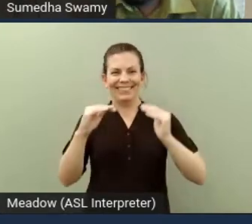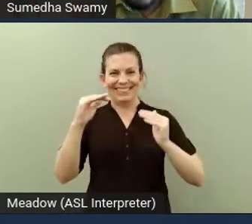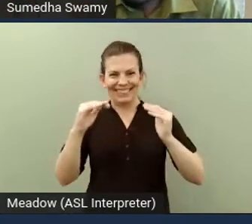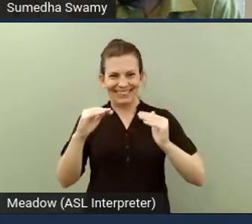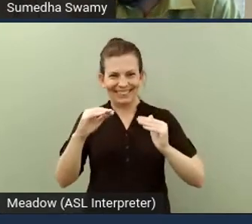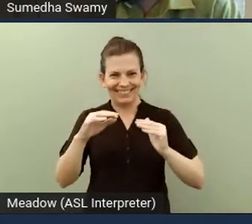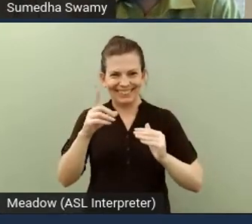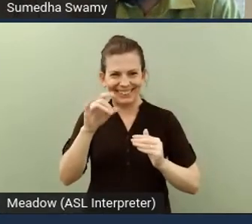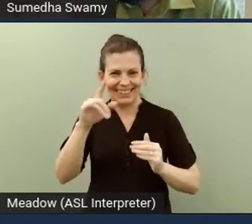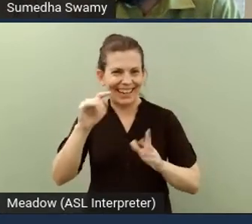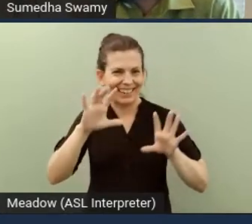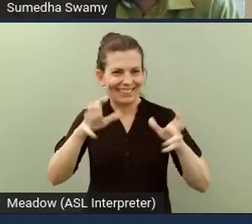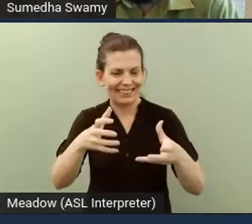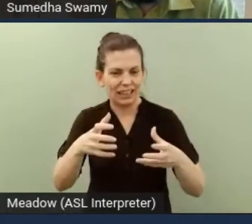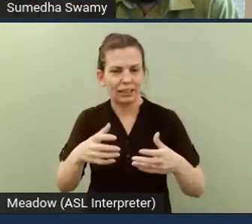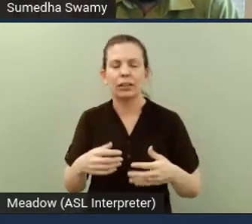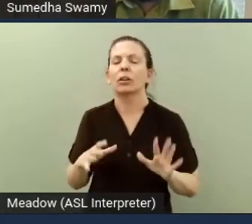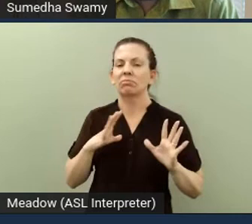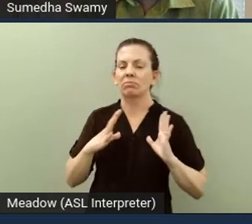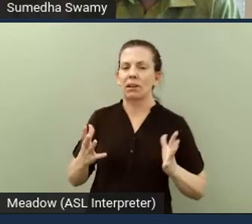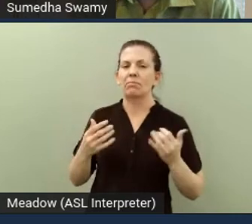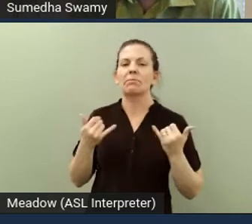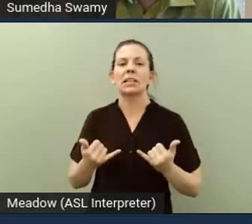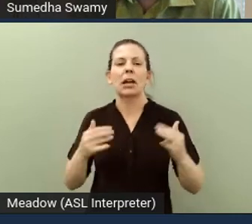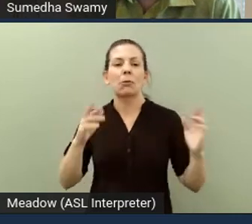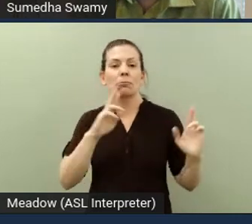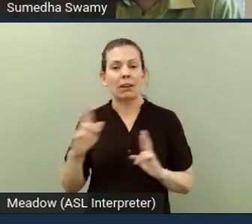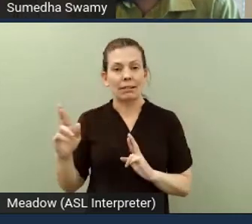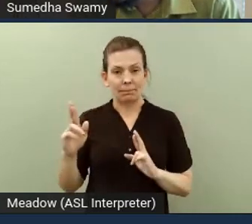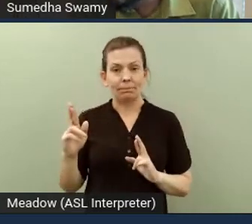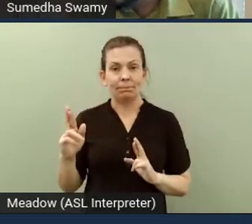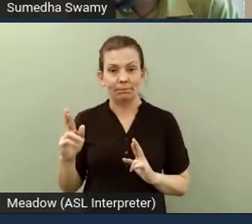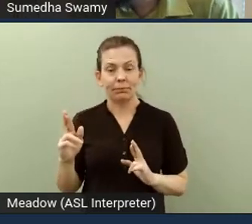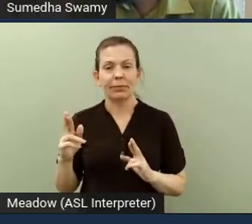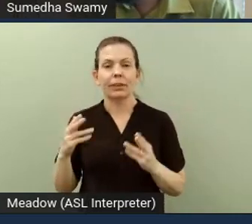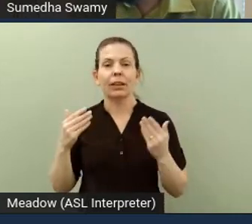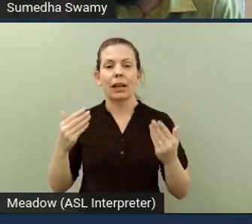So now I am ready, I'm ready to, to pre-process this data.